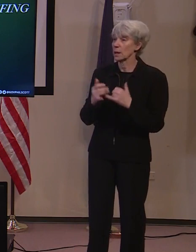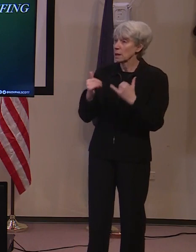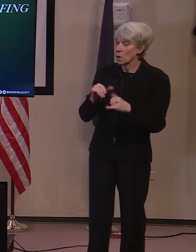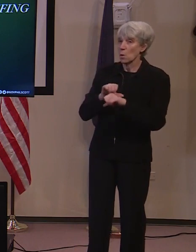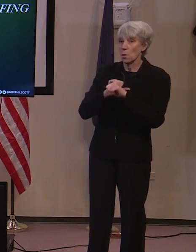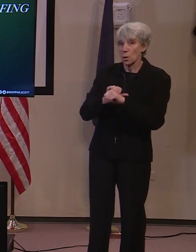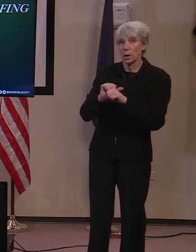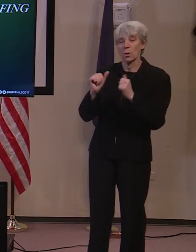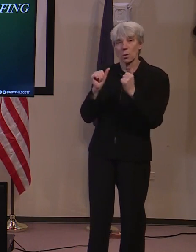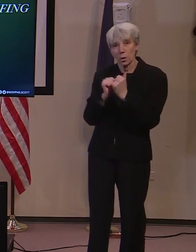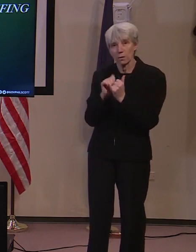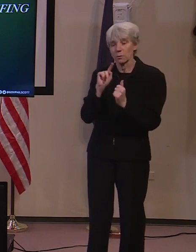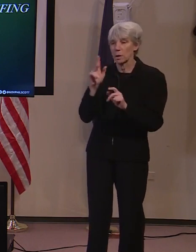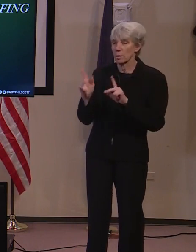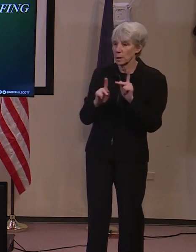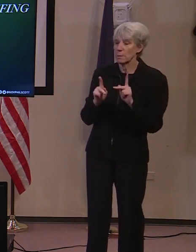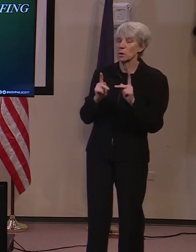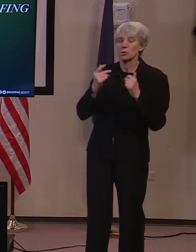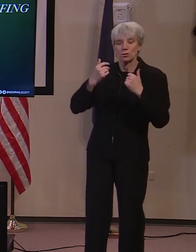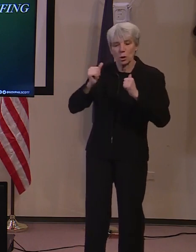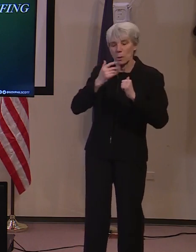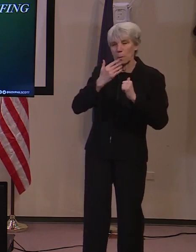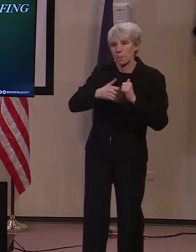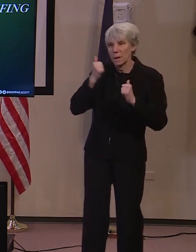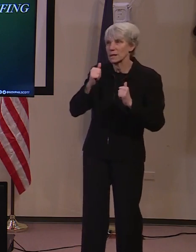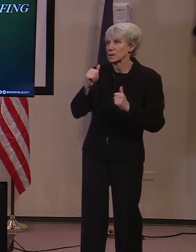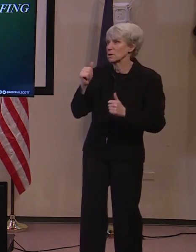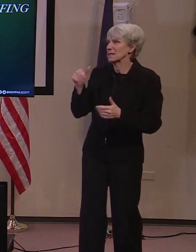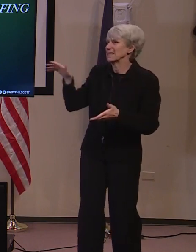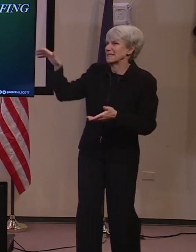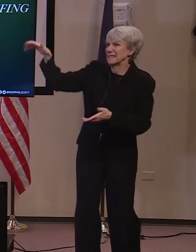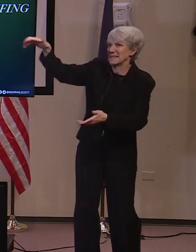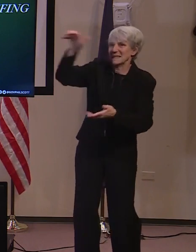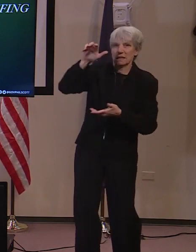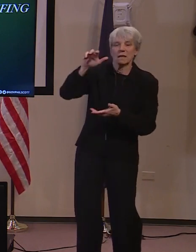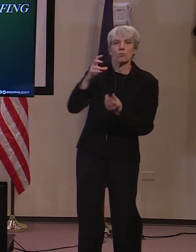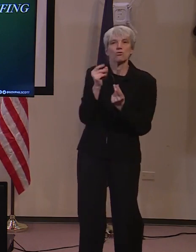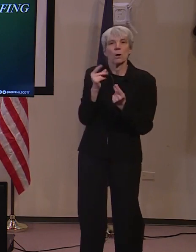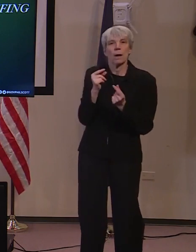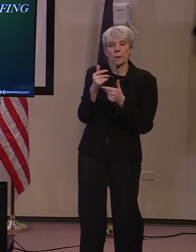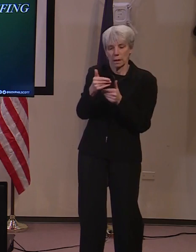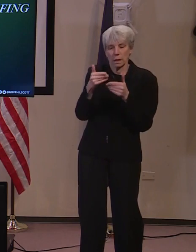access to at home rapid tests. We expect more rapid tests to be delivered